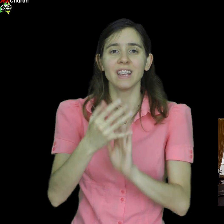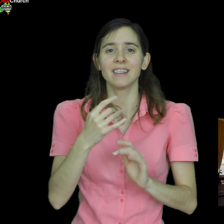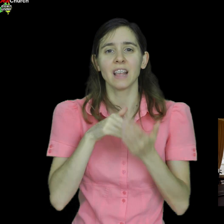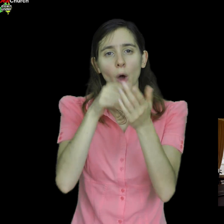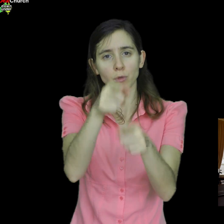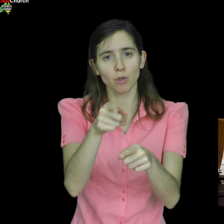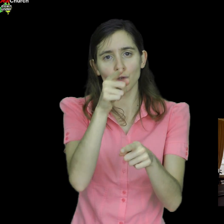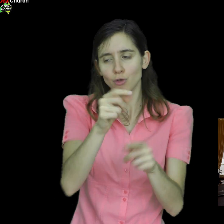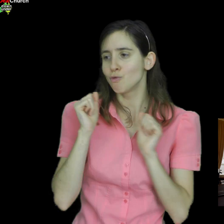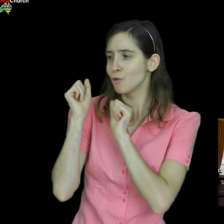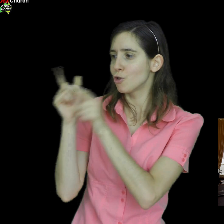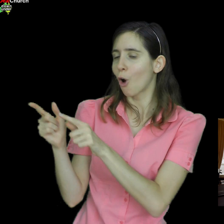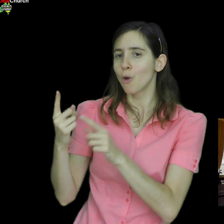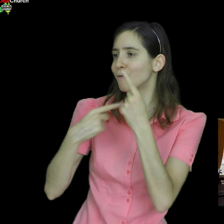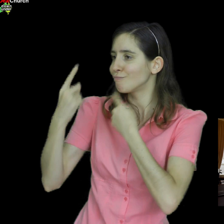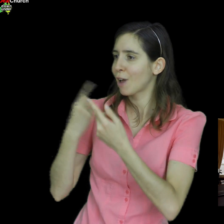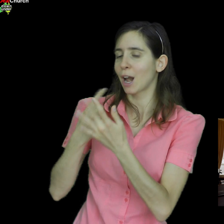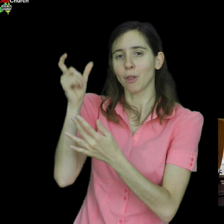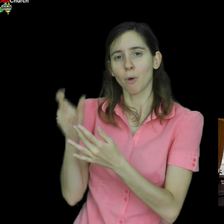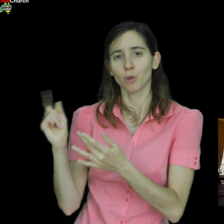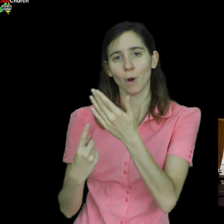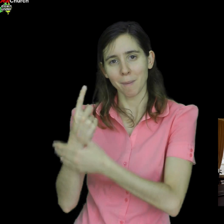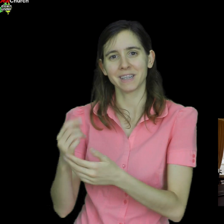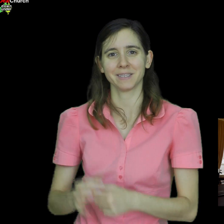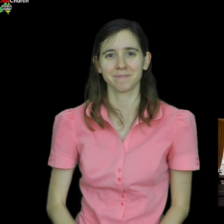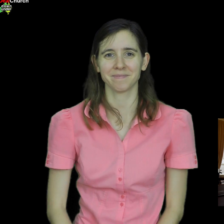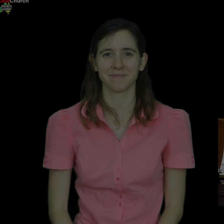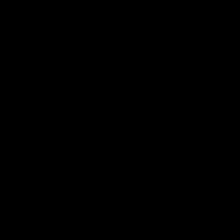someone else about Him!